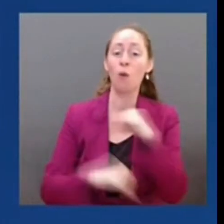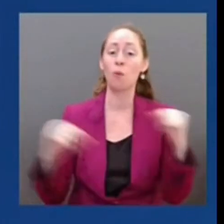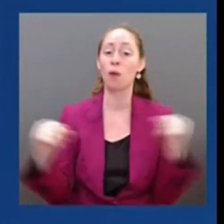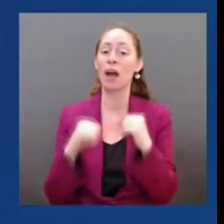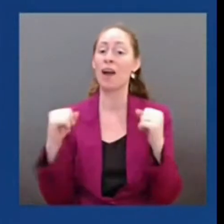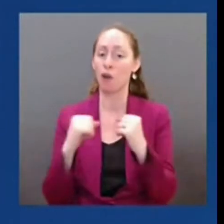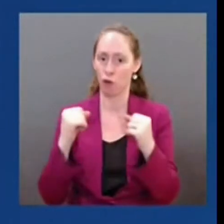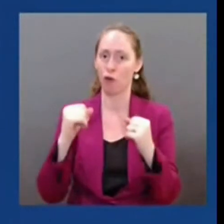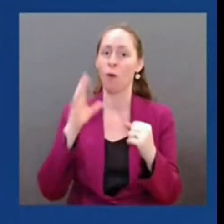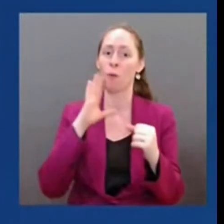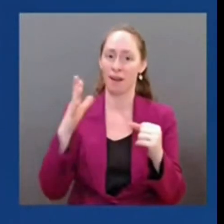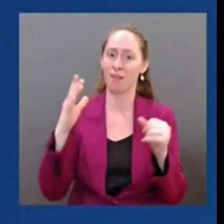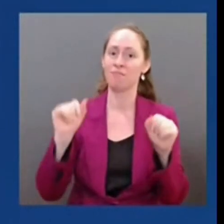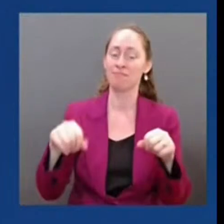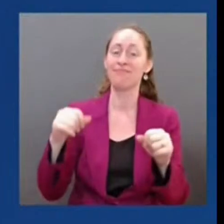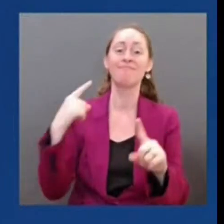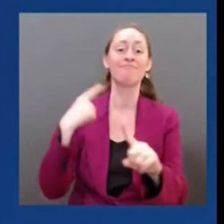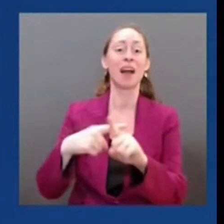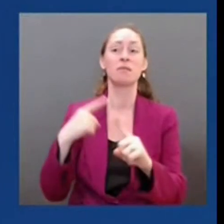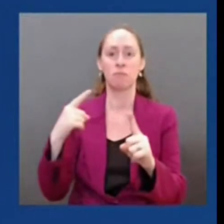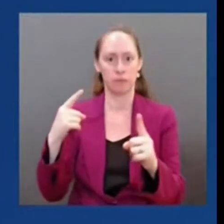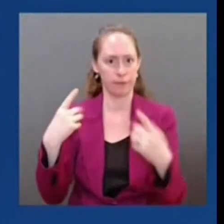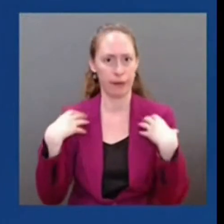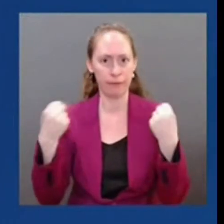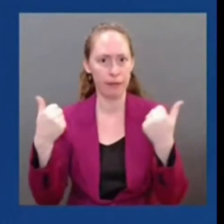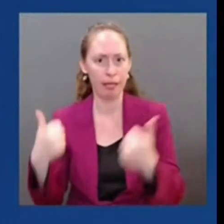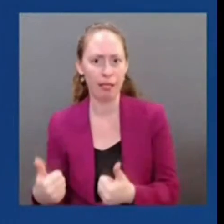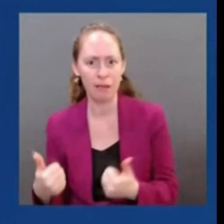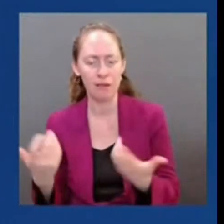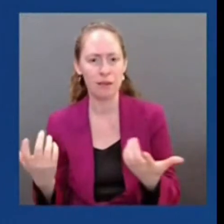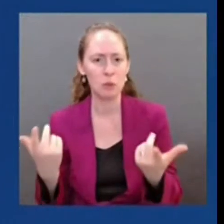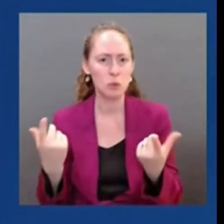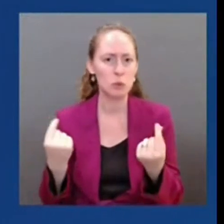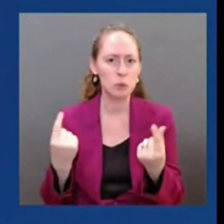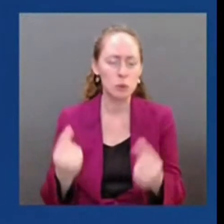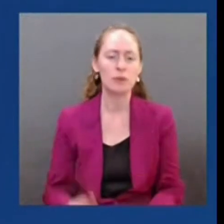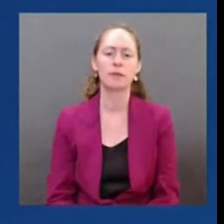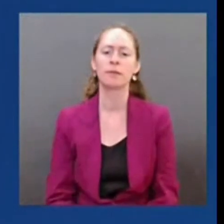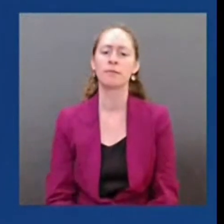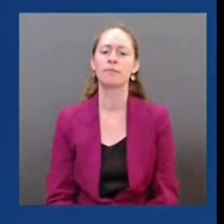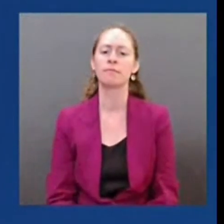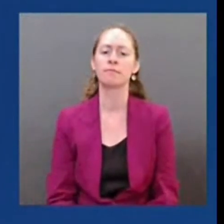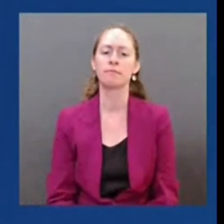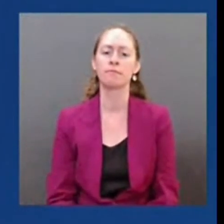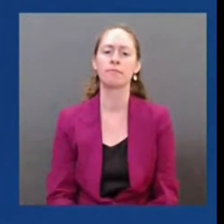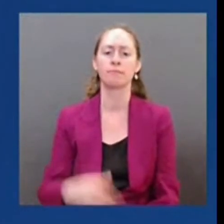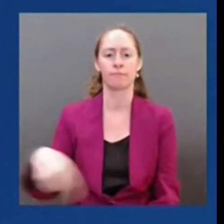INFECTED AND NO TREATMENTS AVAILABLE FOR THEM BECAUSE WE WILL HAVE RUN OUT. NEW GENERATIONS OF TREATMENTS